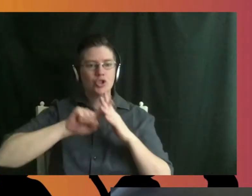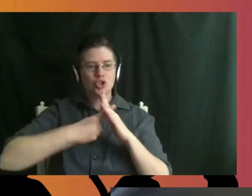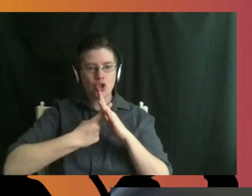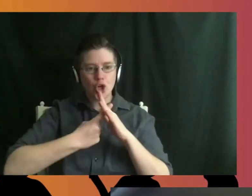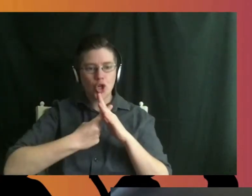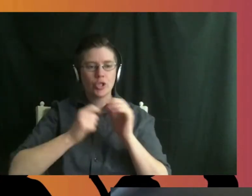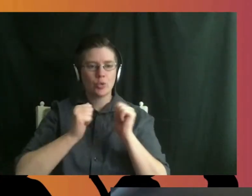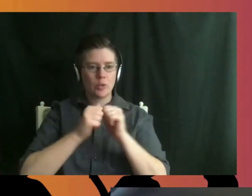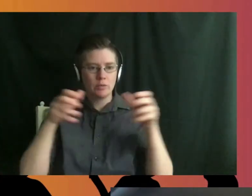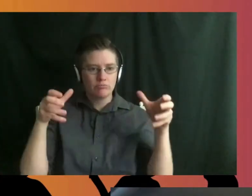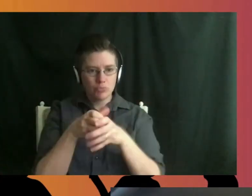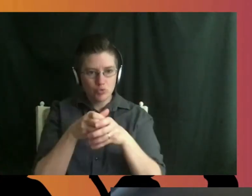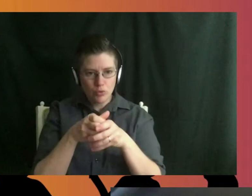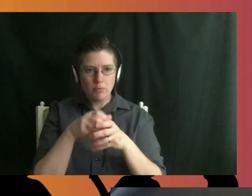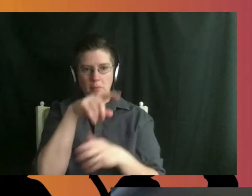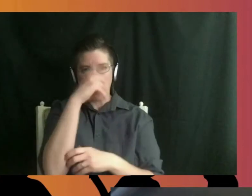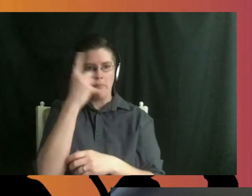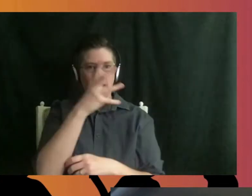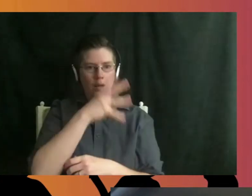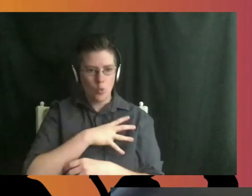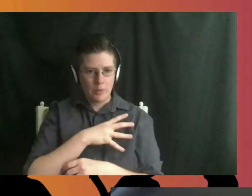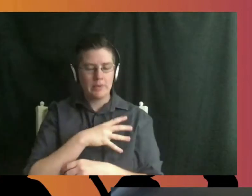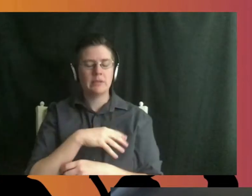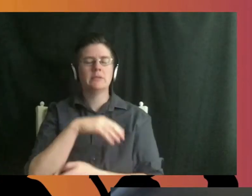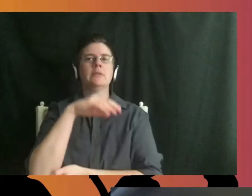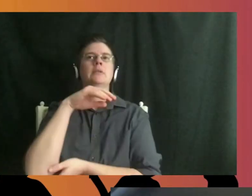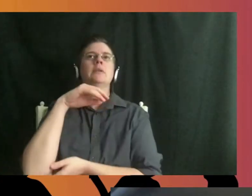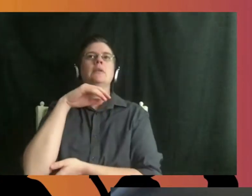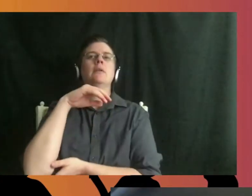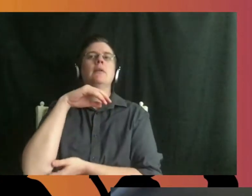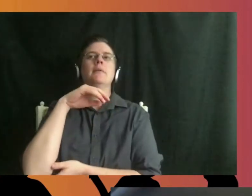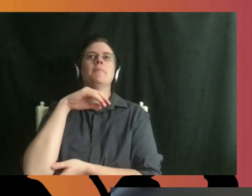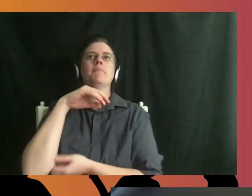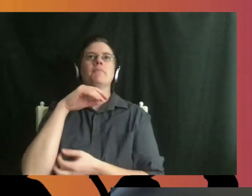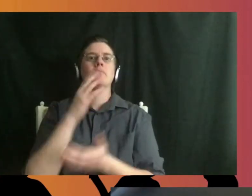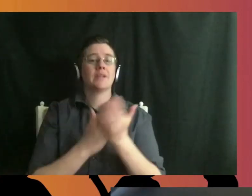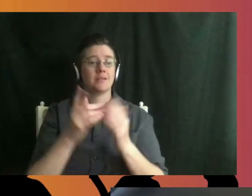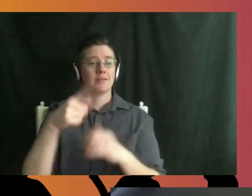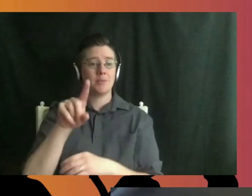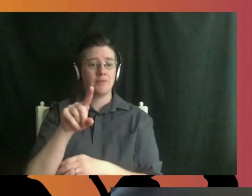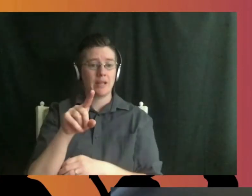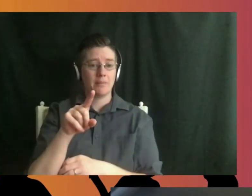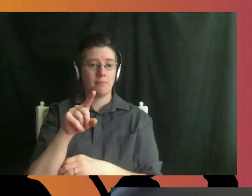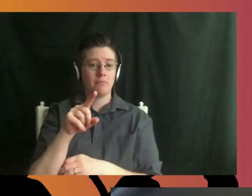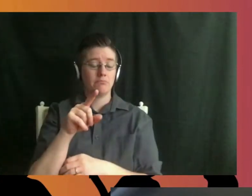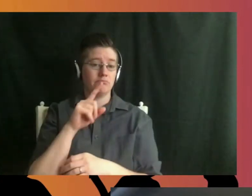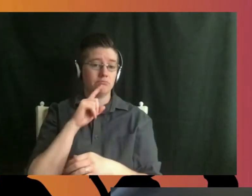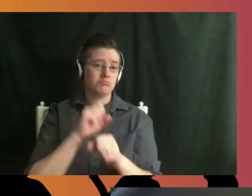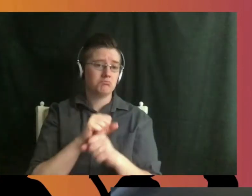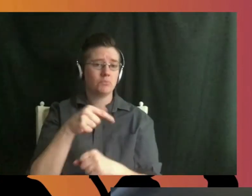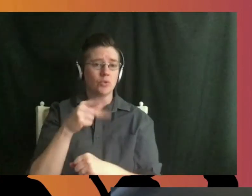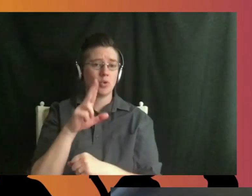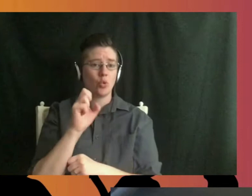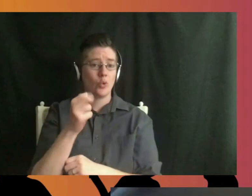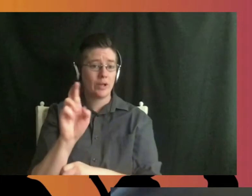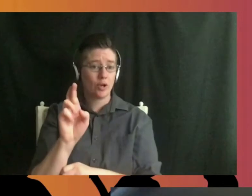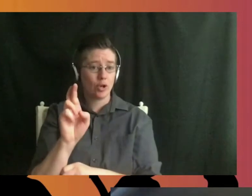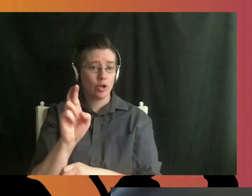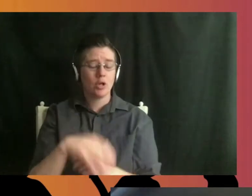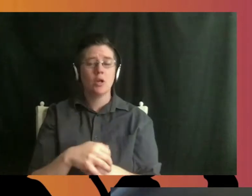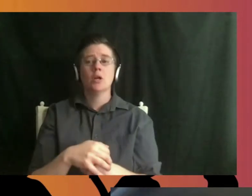women that um some of them were actually uh queer and so like we have to be able to understand that